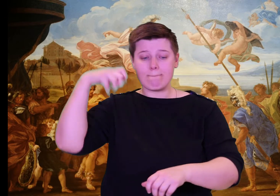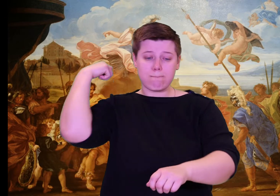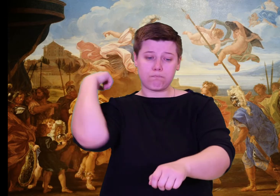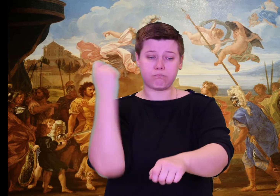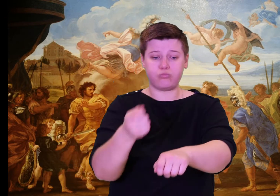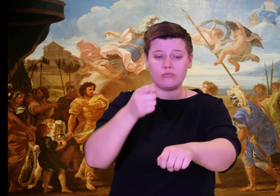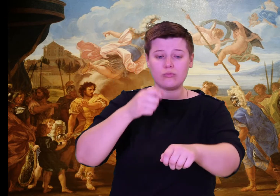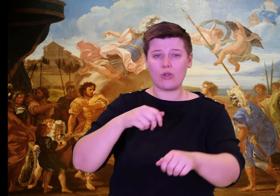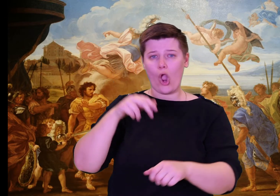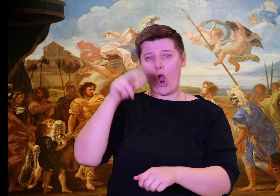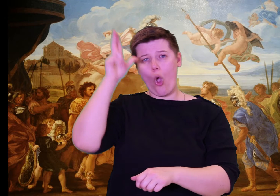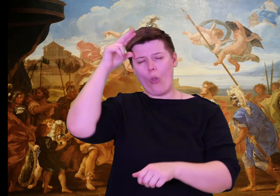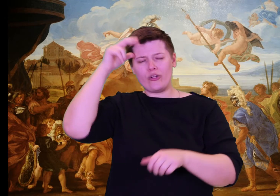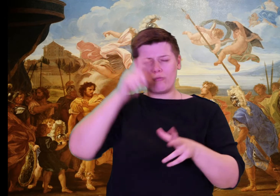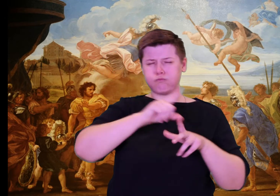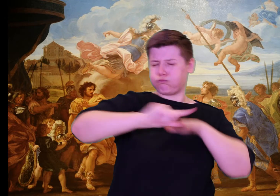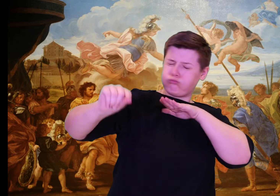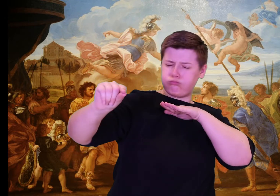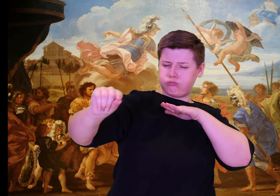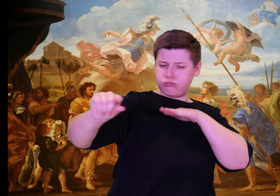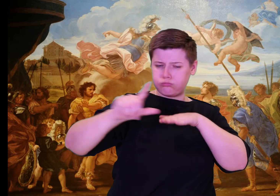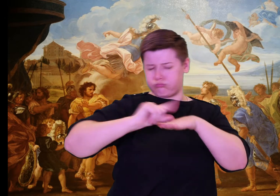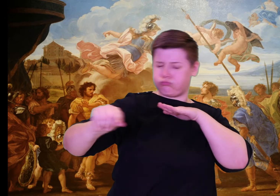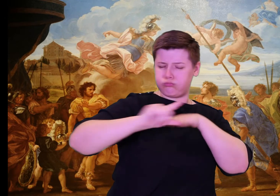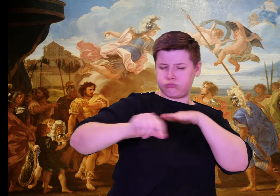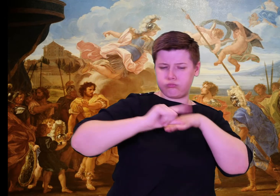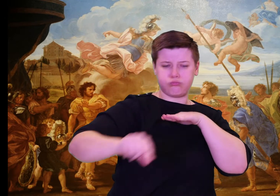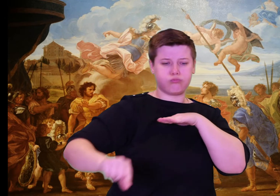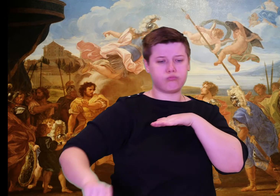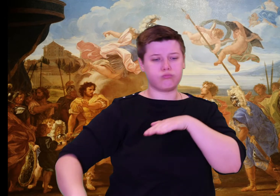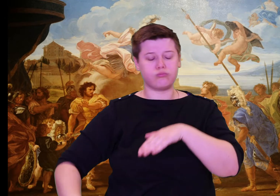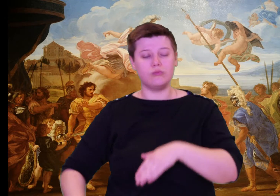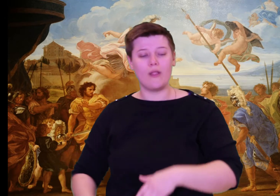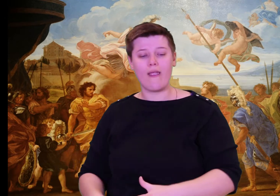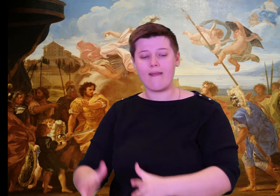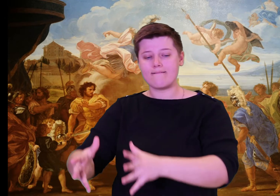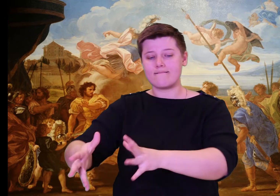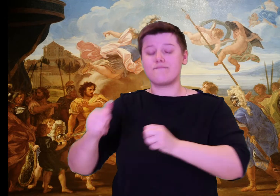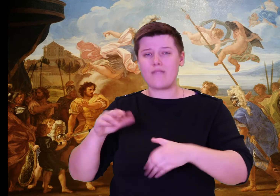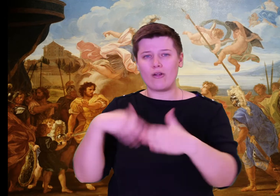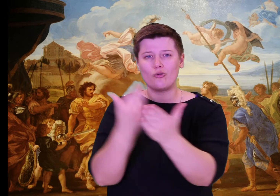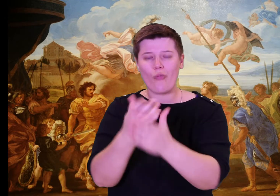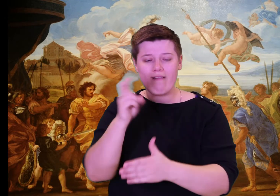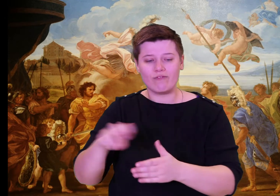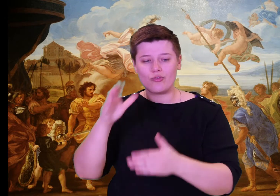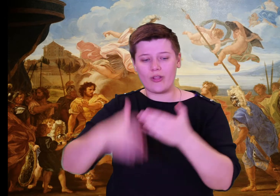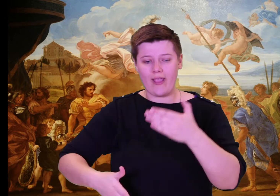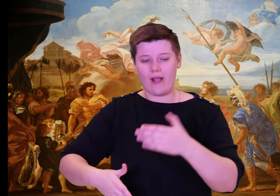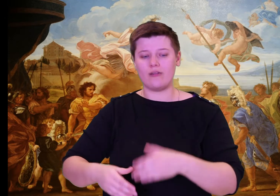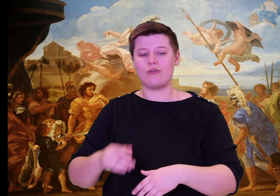and sat beside him, taking up the reins, and whipped the horses. Eagerly they flew